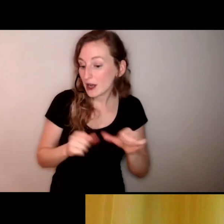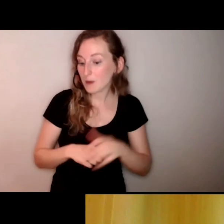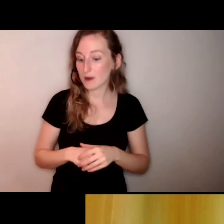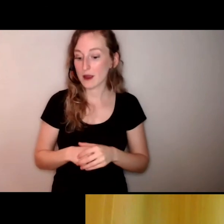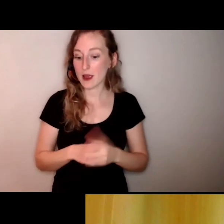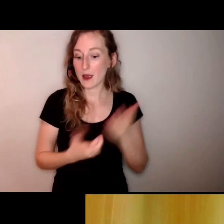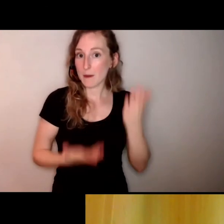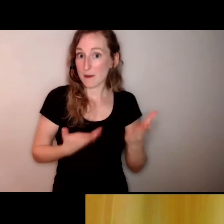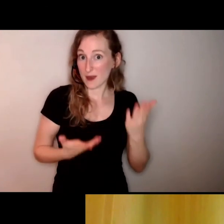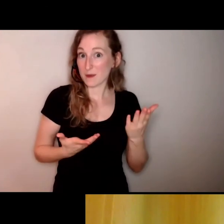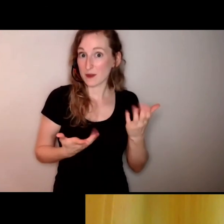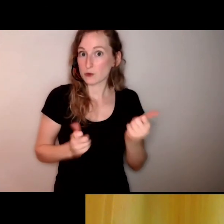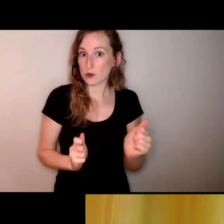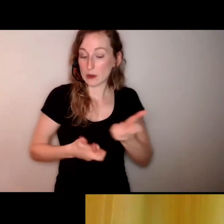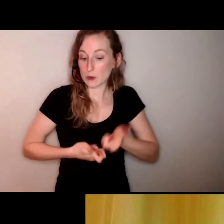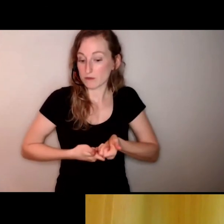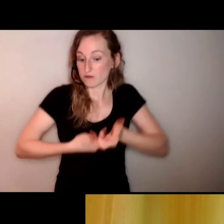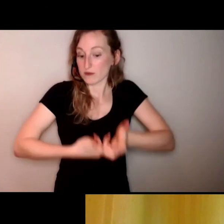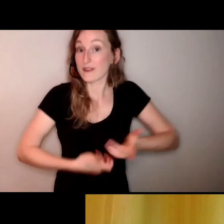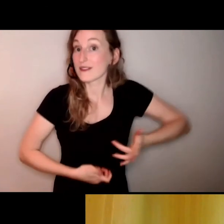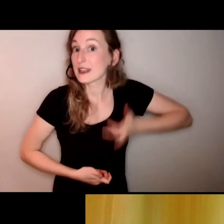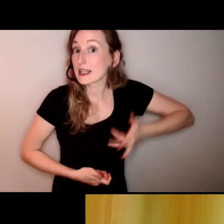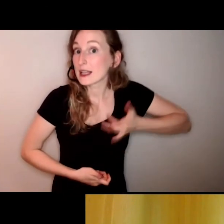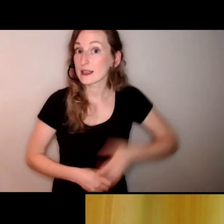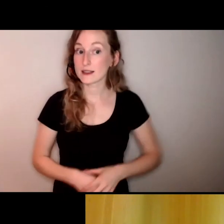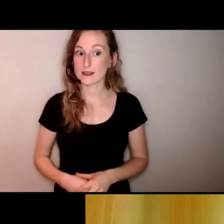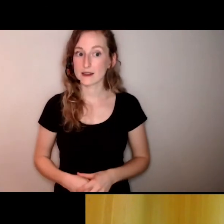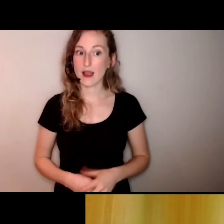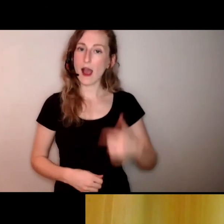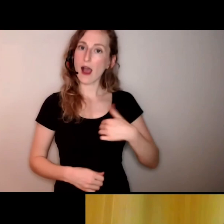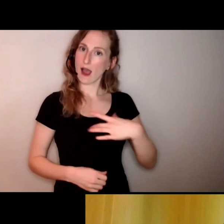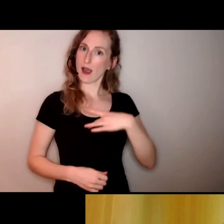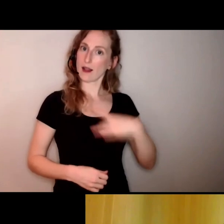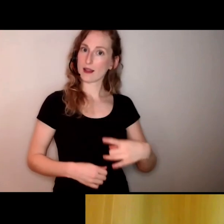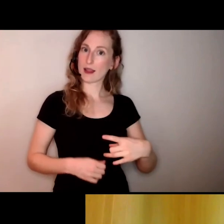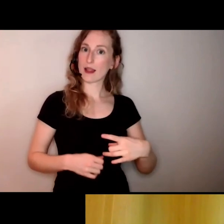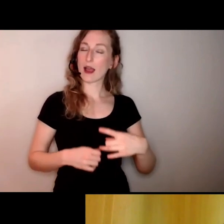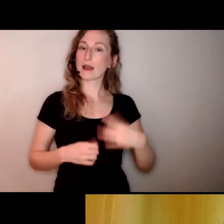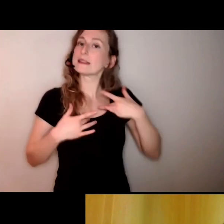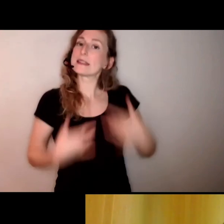Even though I really like curvy and squiggly shapes, the way Clyfford Still used jagged